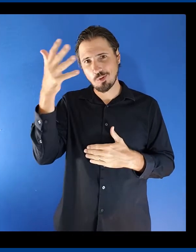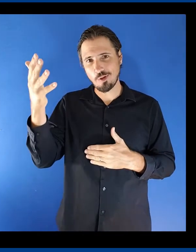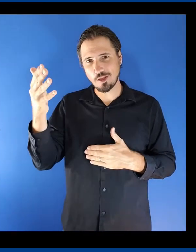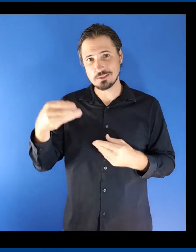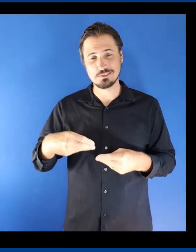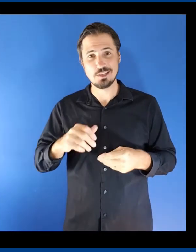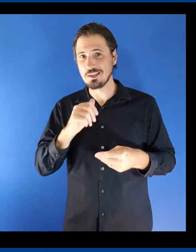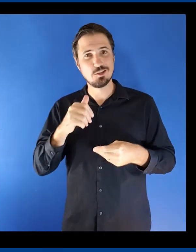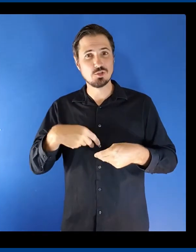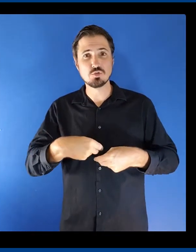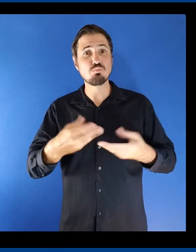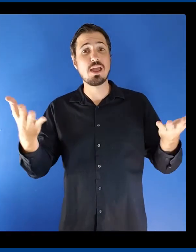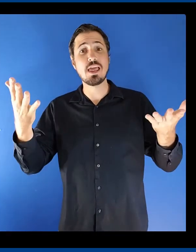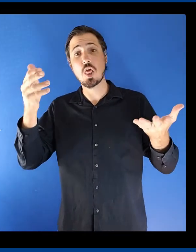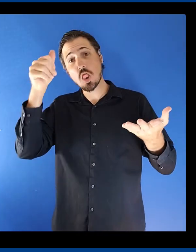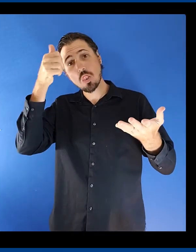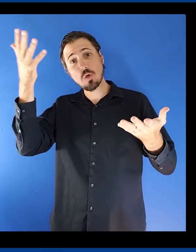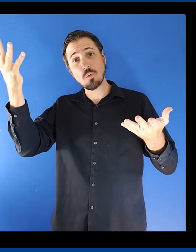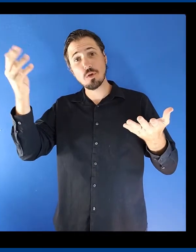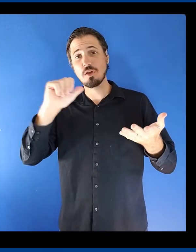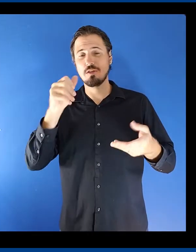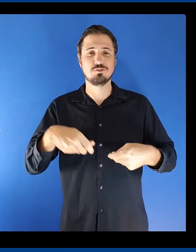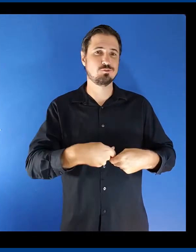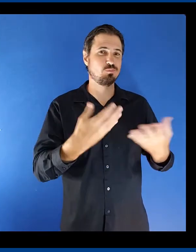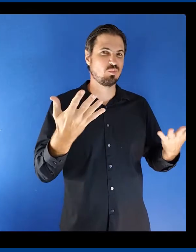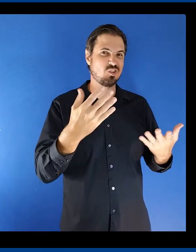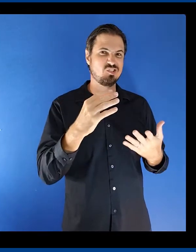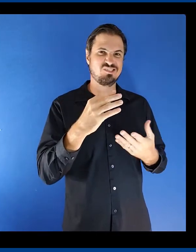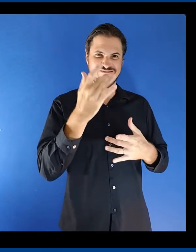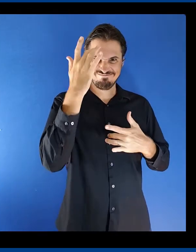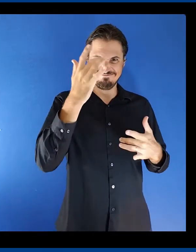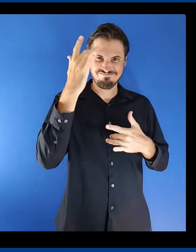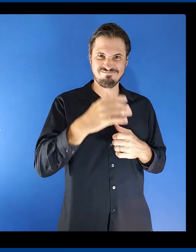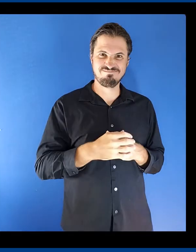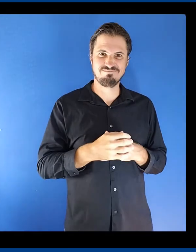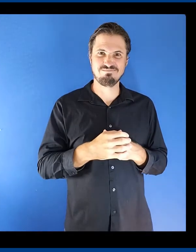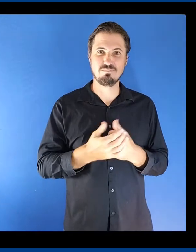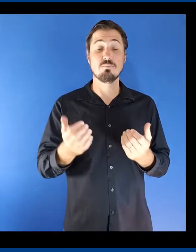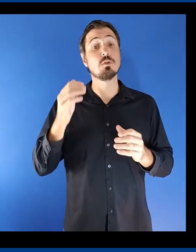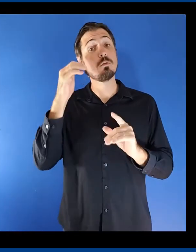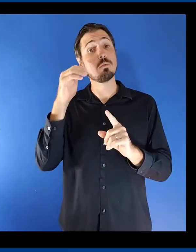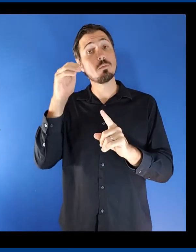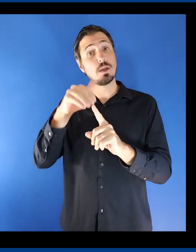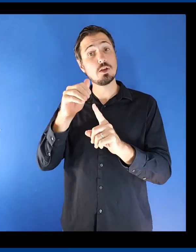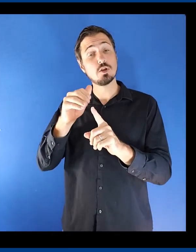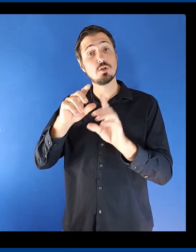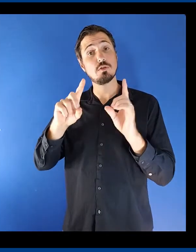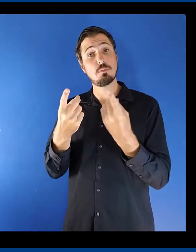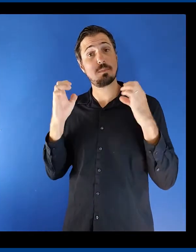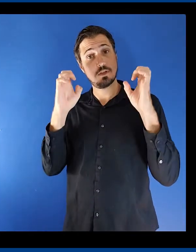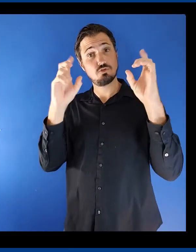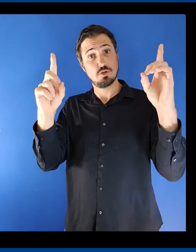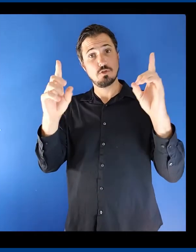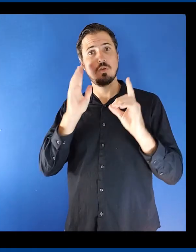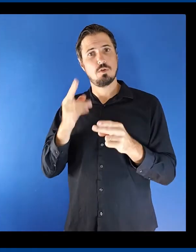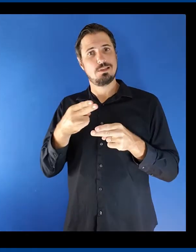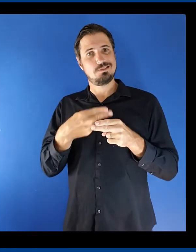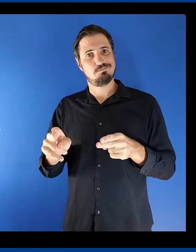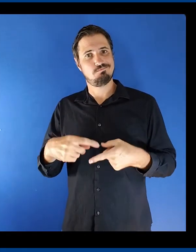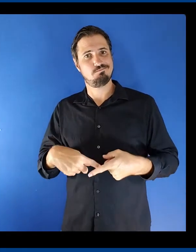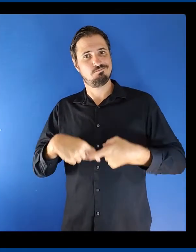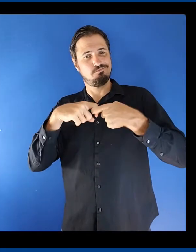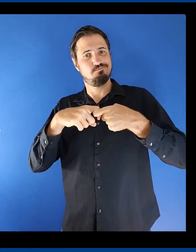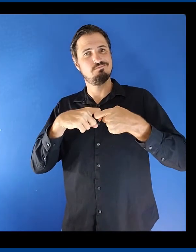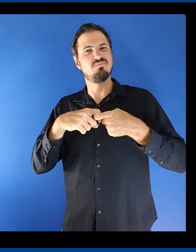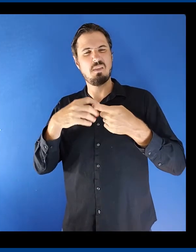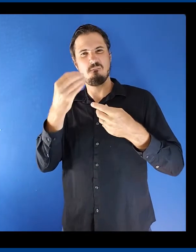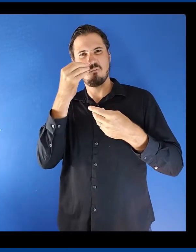As a final reminder, the Department of Education will temporarily pause its Grab n Go meal program as it transitions from its spring to summer schedule.